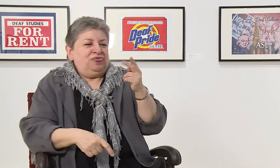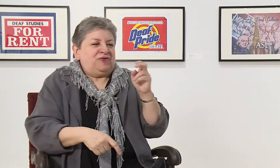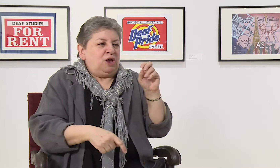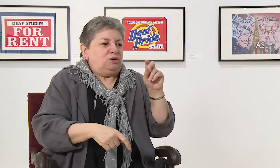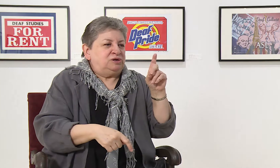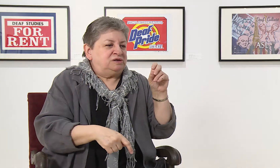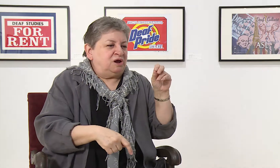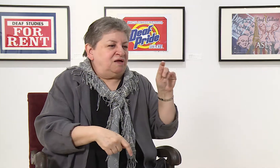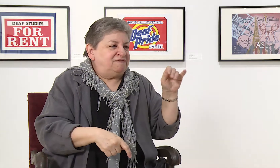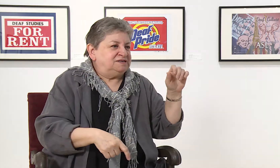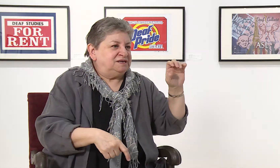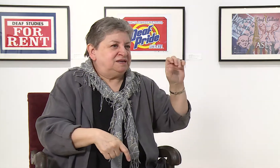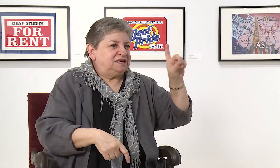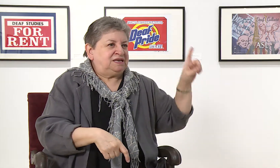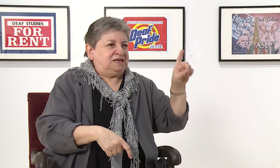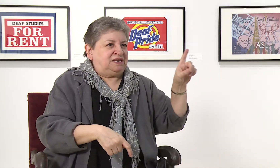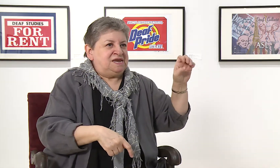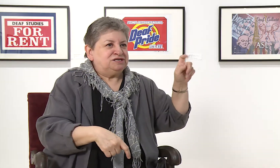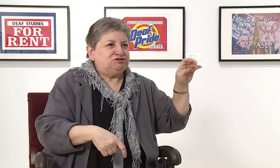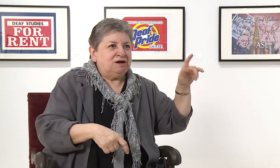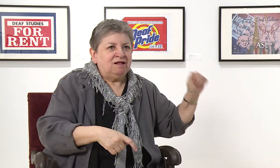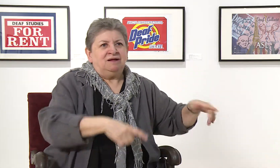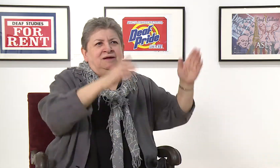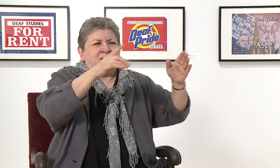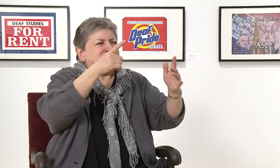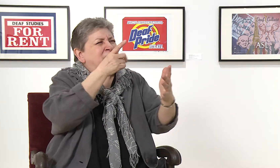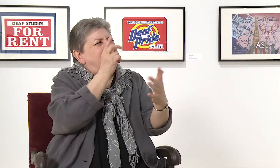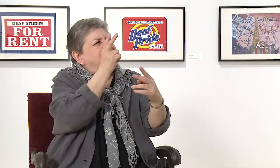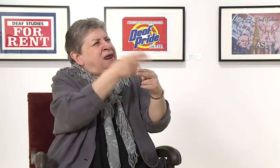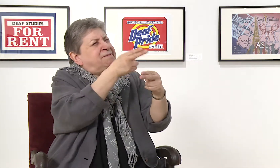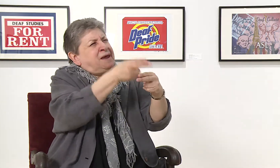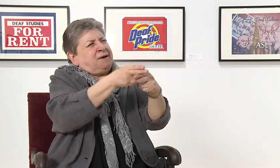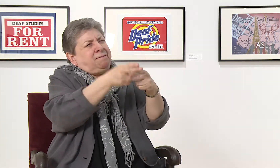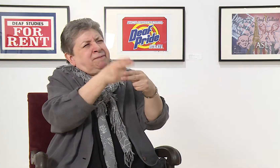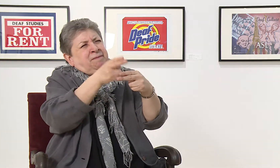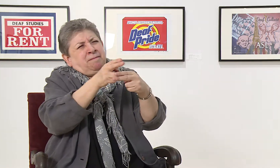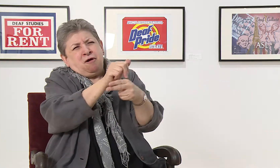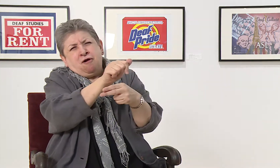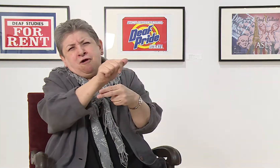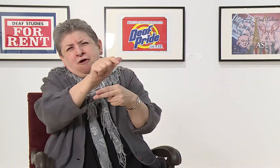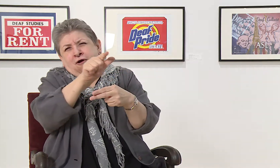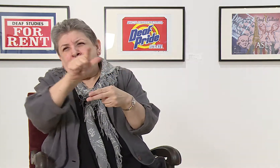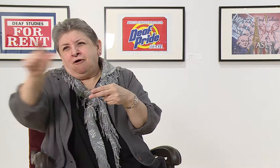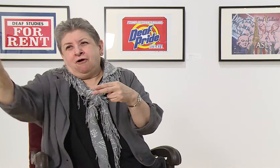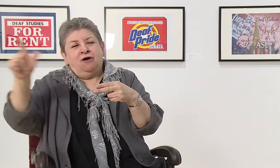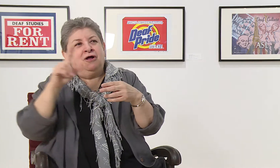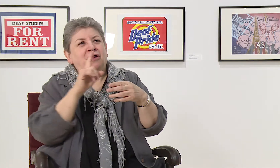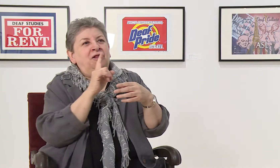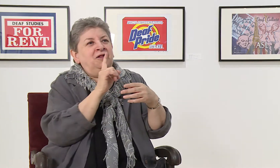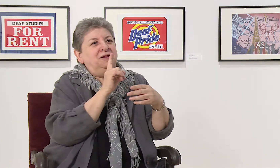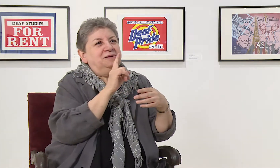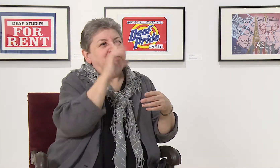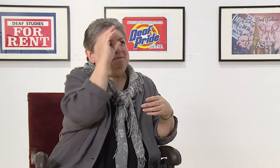From D'Estrella on-- all of the names that she highlighted were all Deaf male artists.